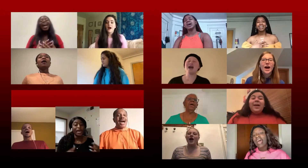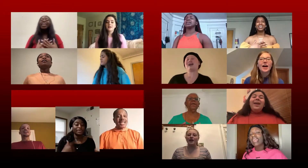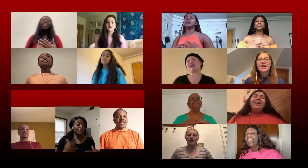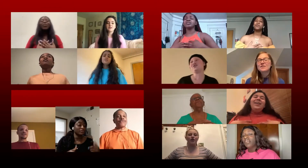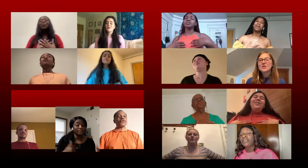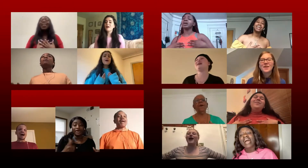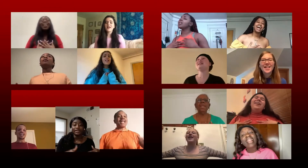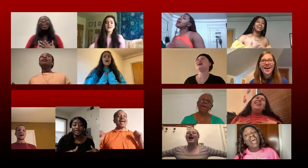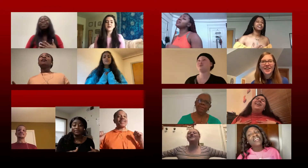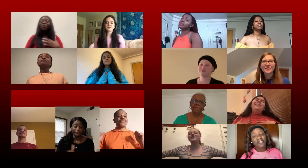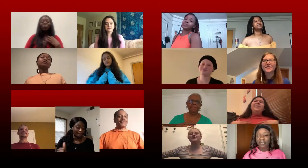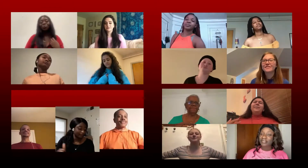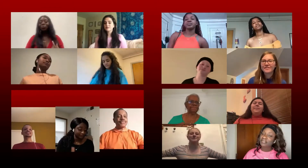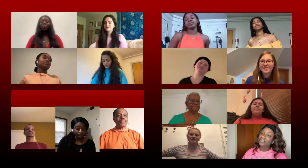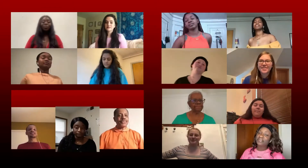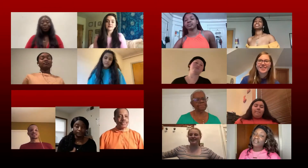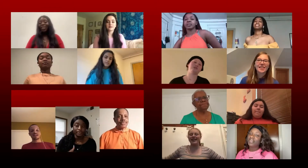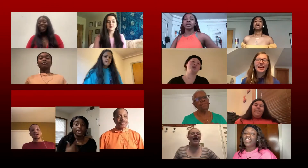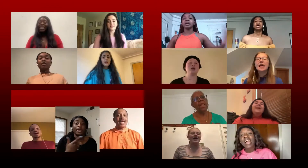I give You my life